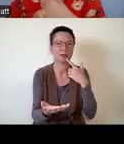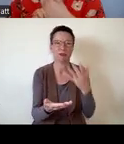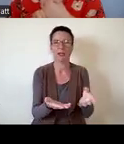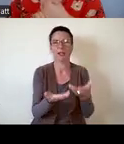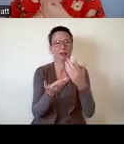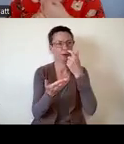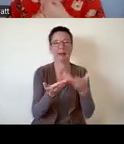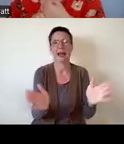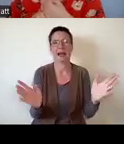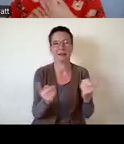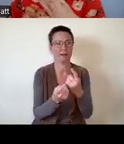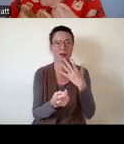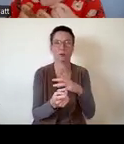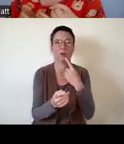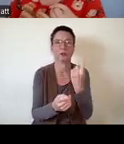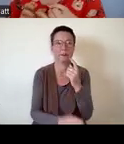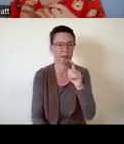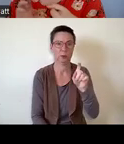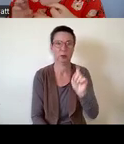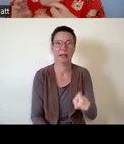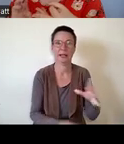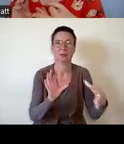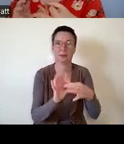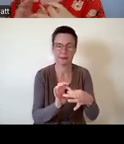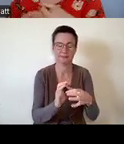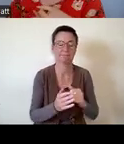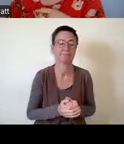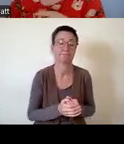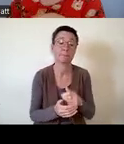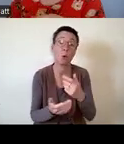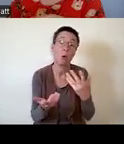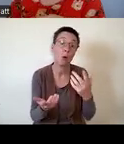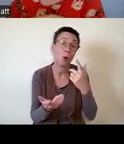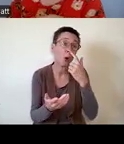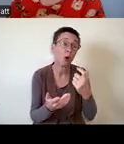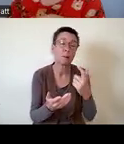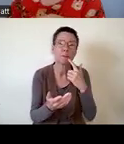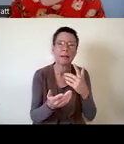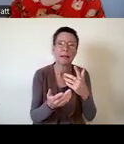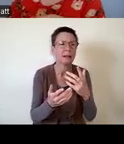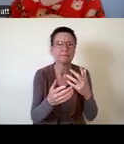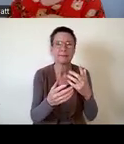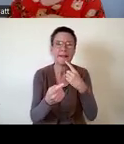so long as they're engaging. It might be content that doesn't really relate to a professional audience.